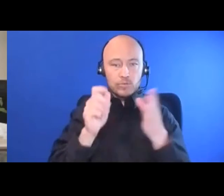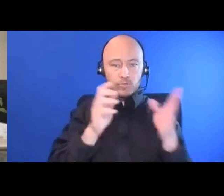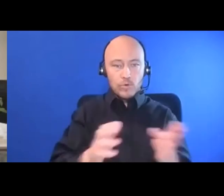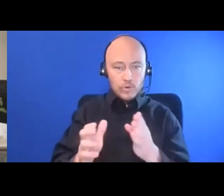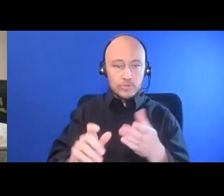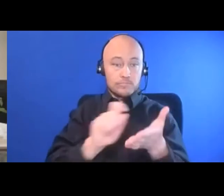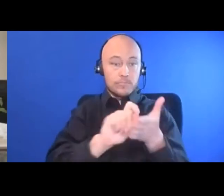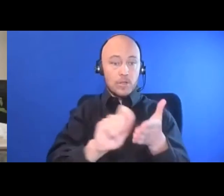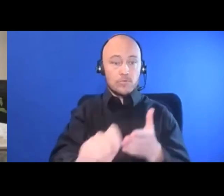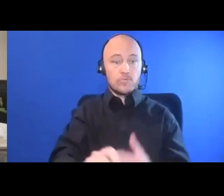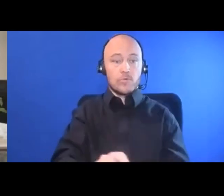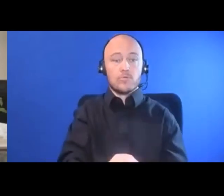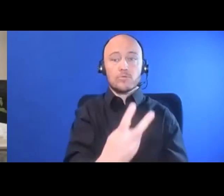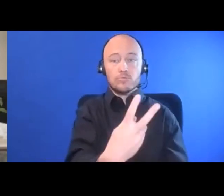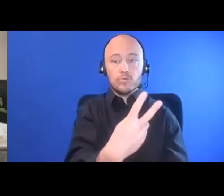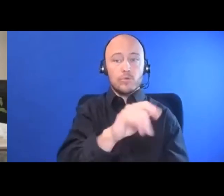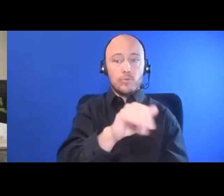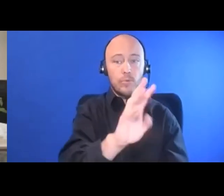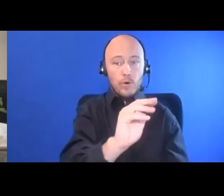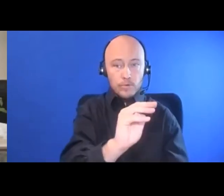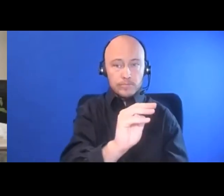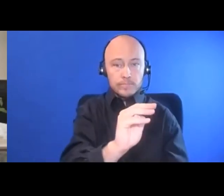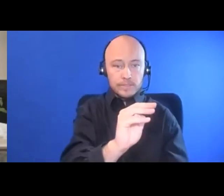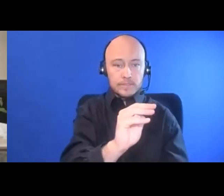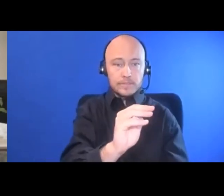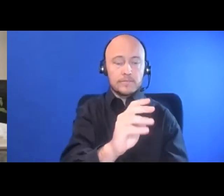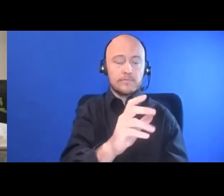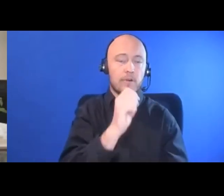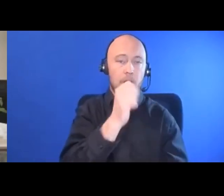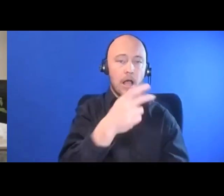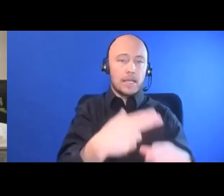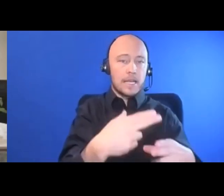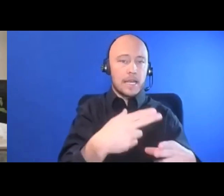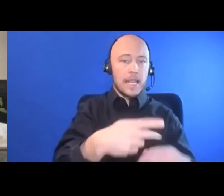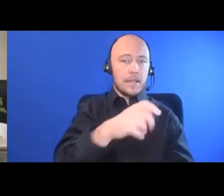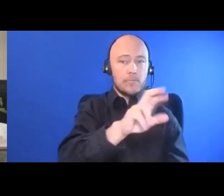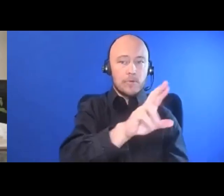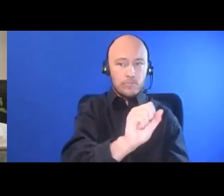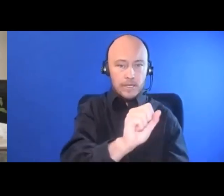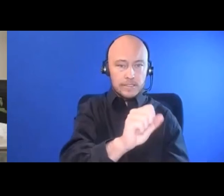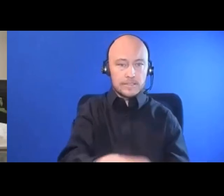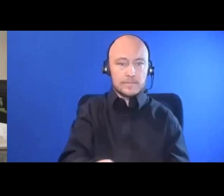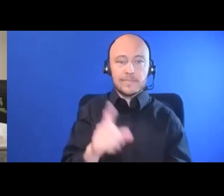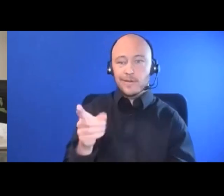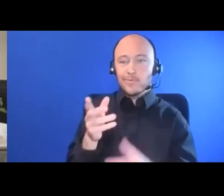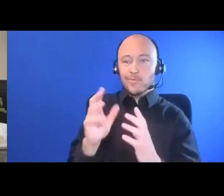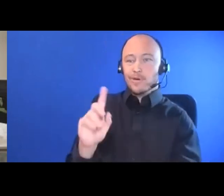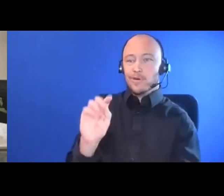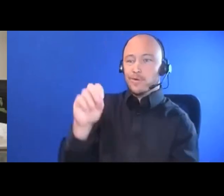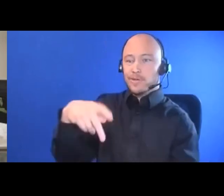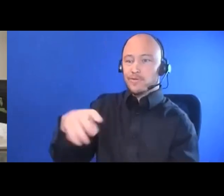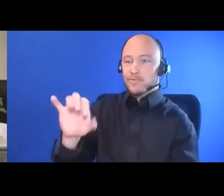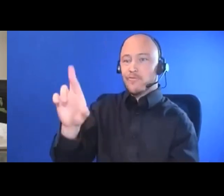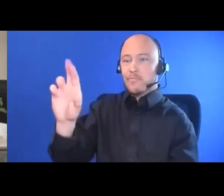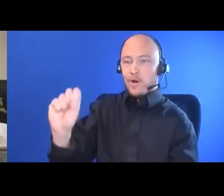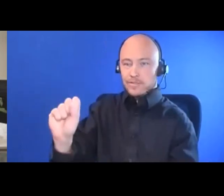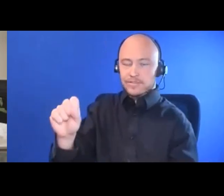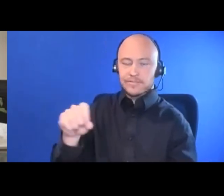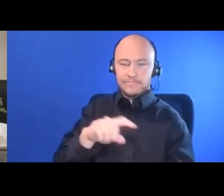"Crum-Sized Poems" from Unnamed press and "On That One-Way Trip To Mars" from Bottle Cap press, and I'm the co-chair